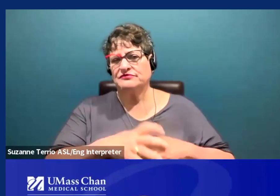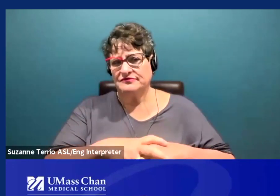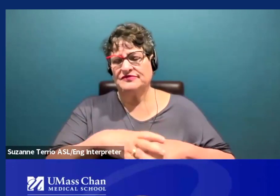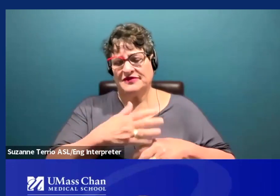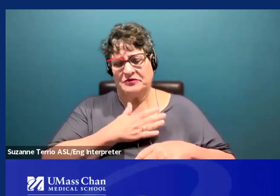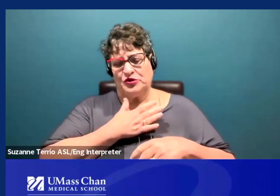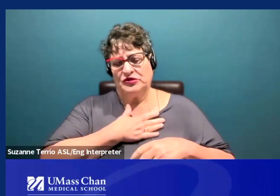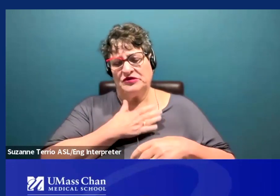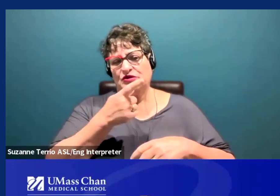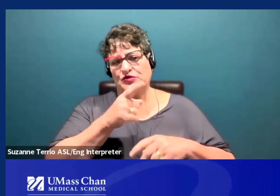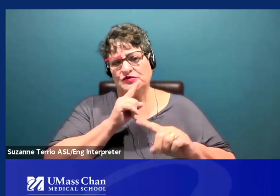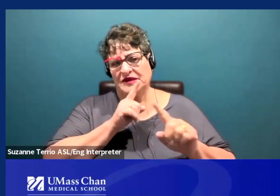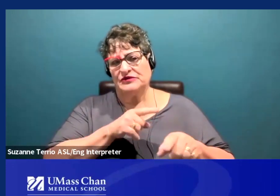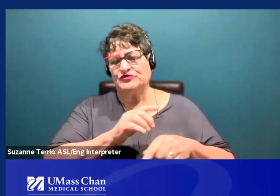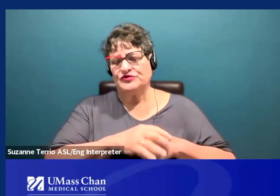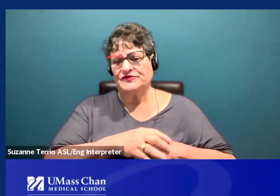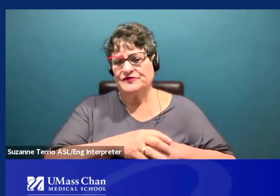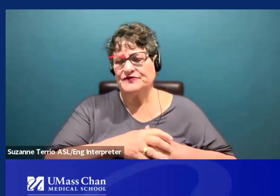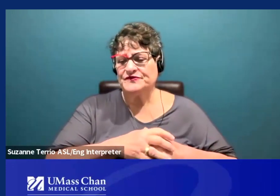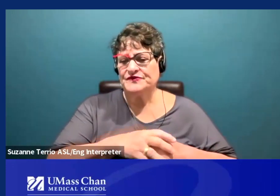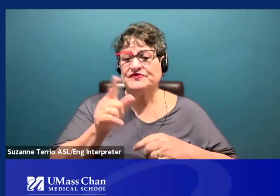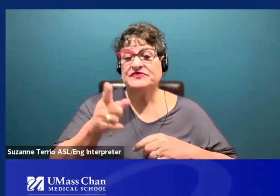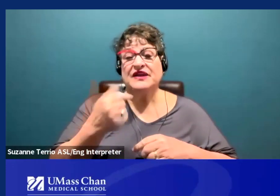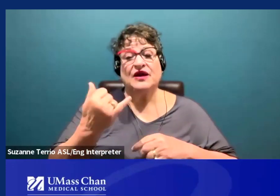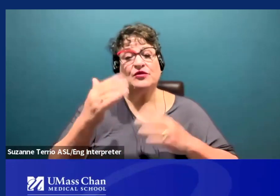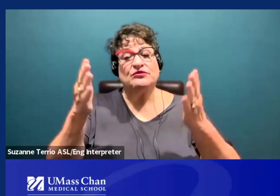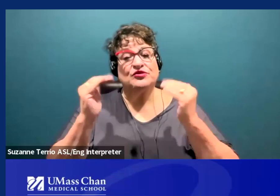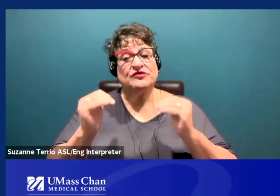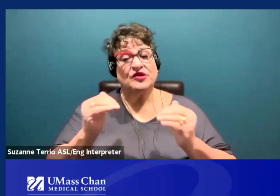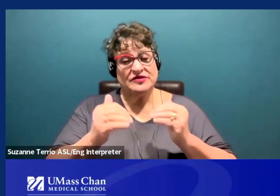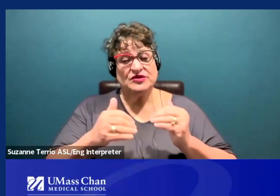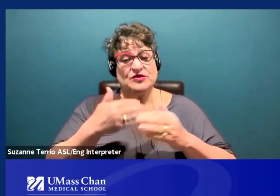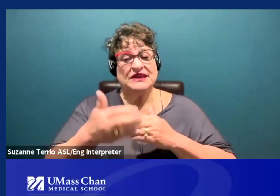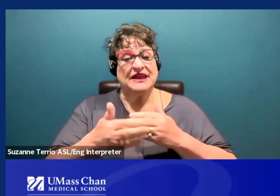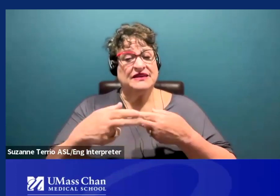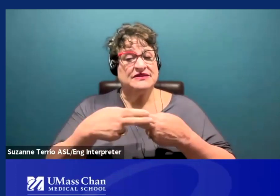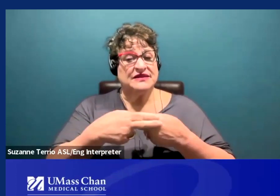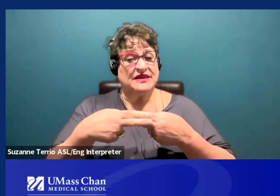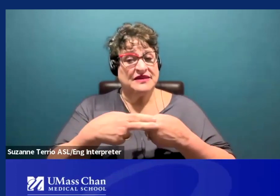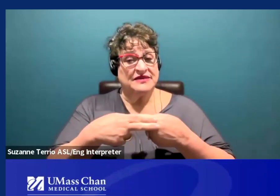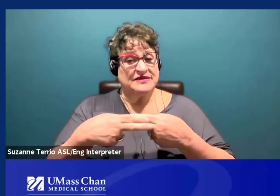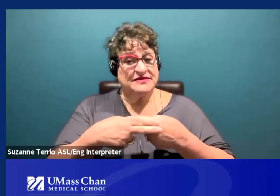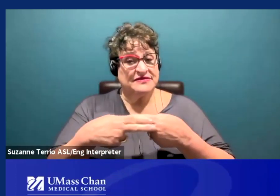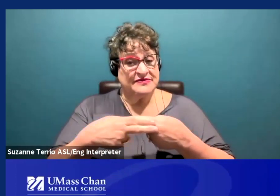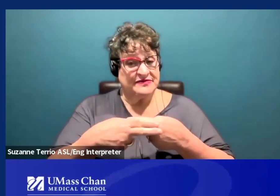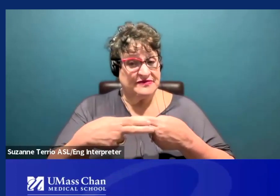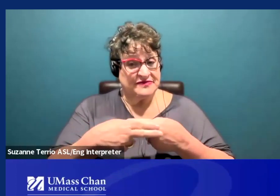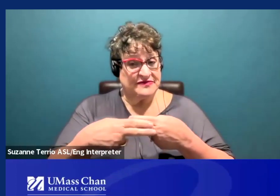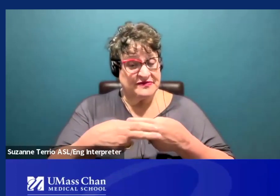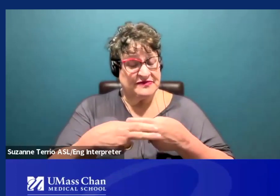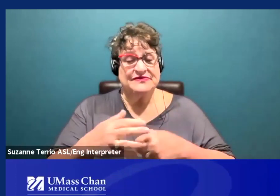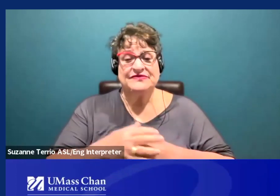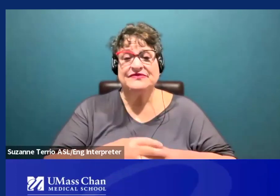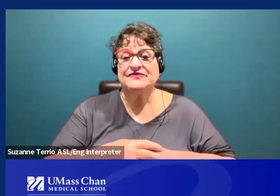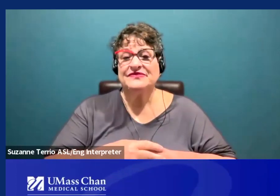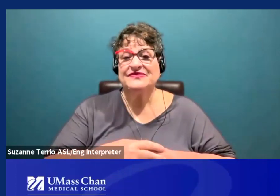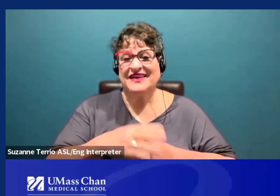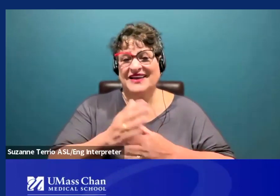So if we move on to the next slide, let me try sharing. I